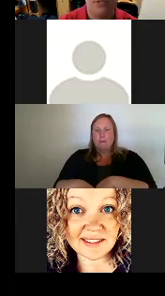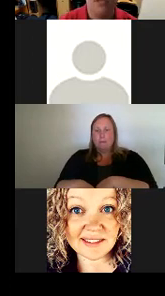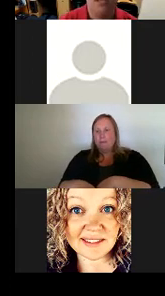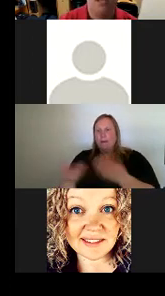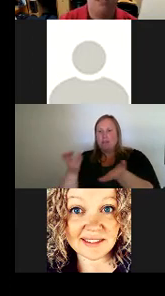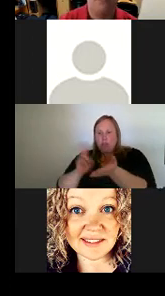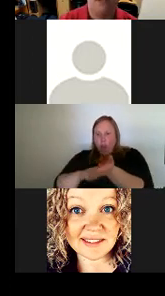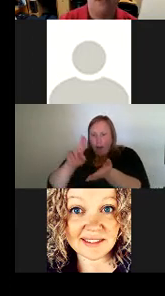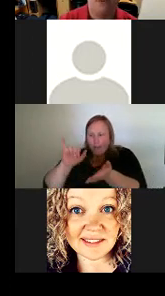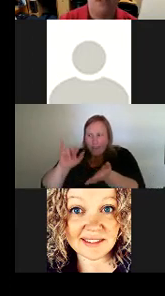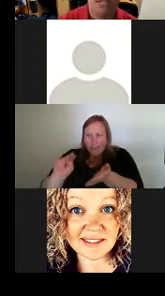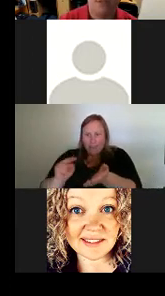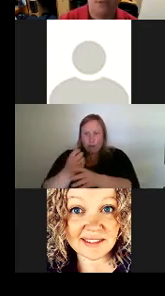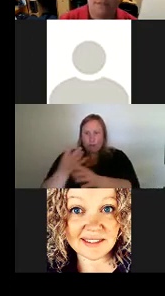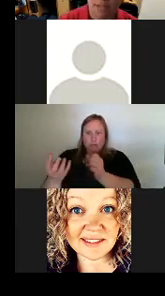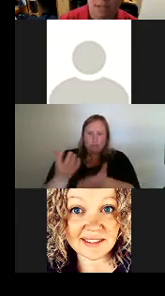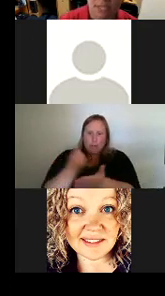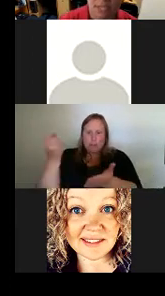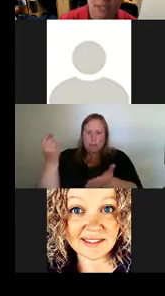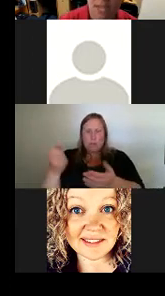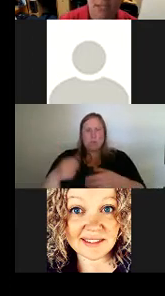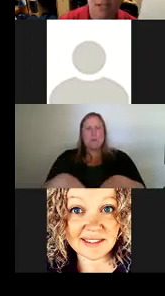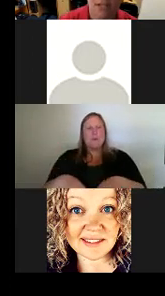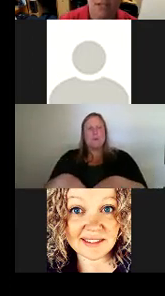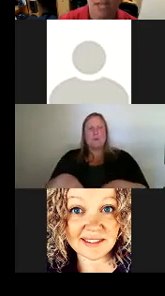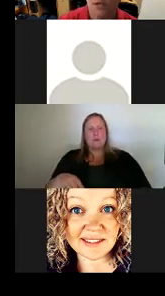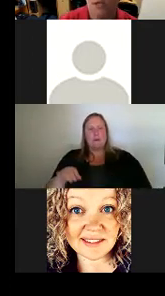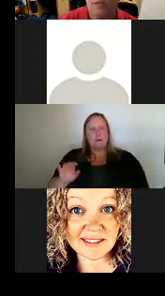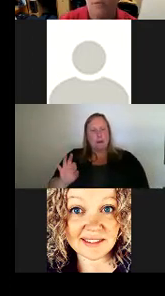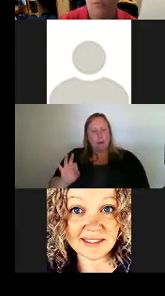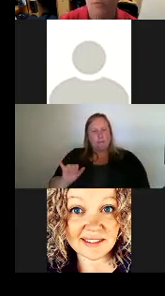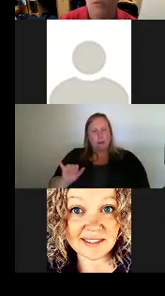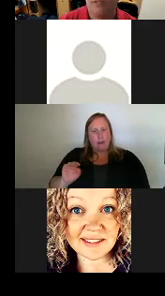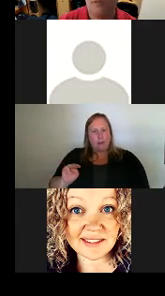RESCUE, AND THE OTHER ONE I DID WITH FIMC-VI FOCUSED ON